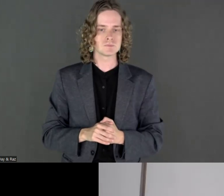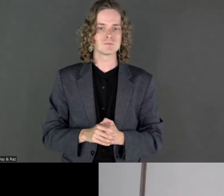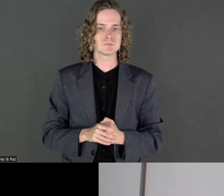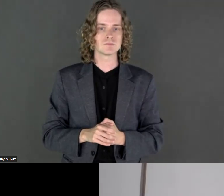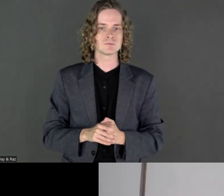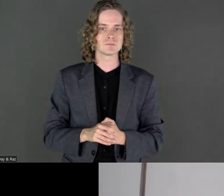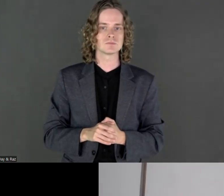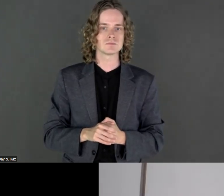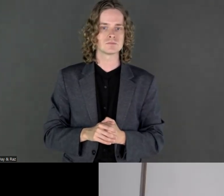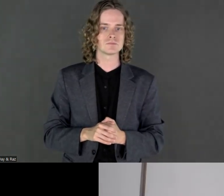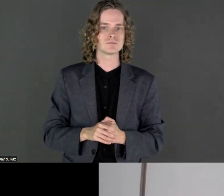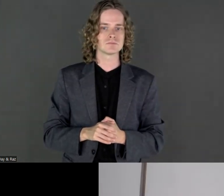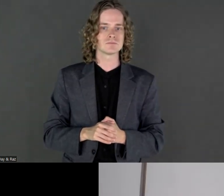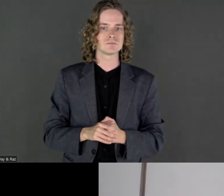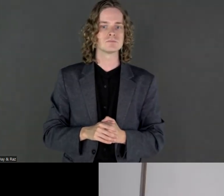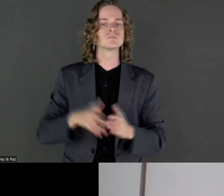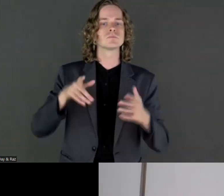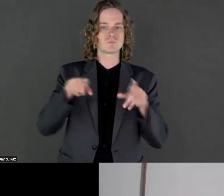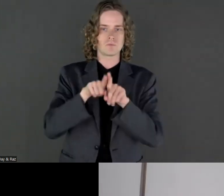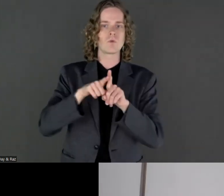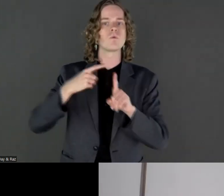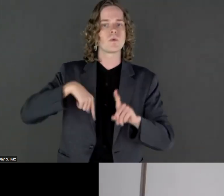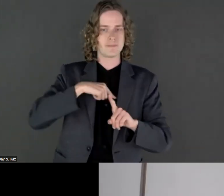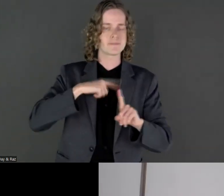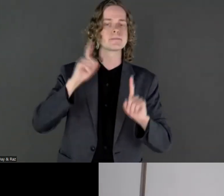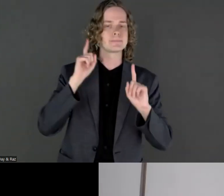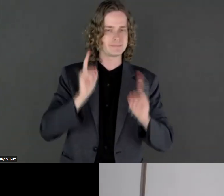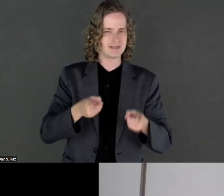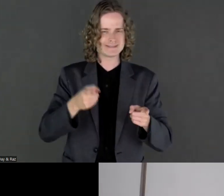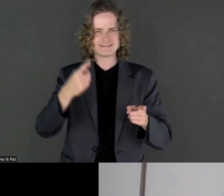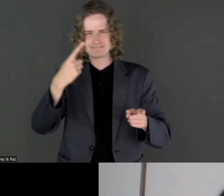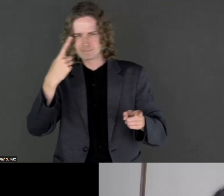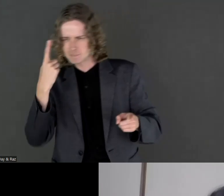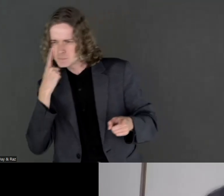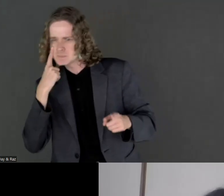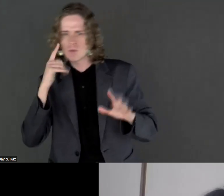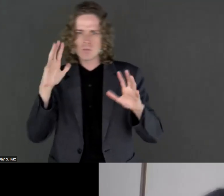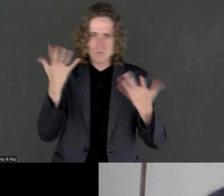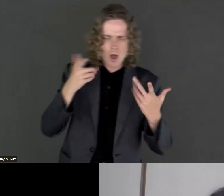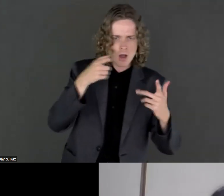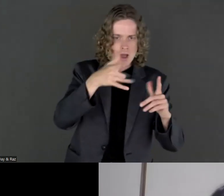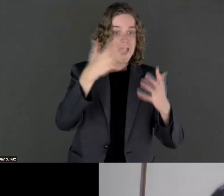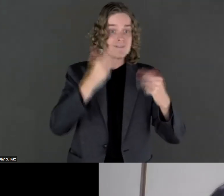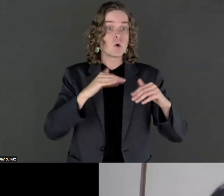this, we can not understand whether there are new changes, challenges, whether there are new